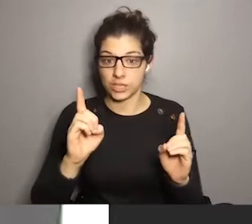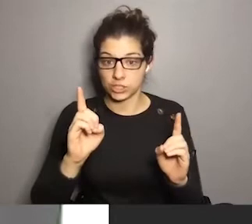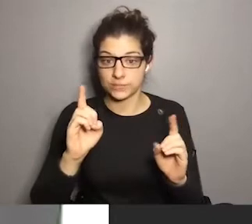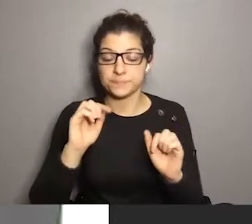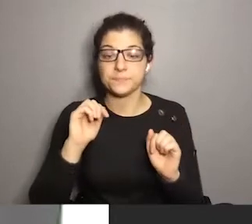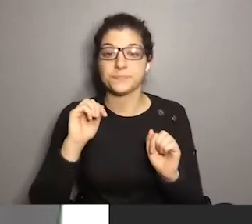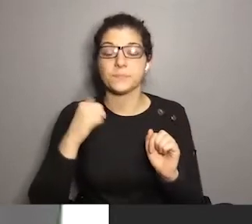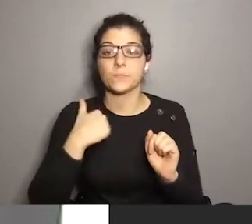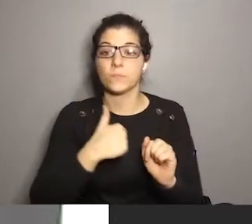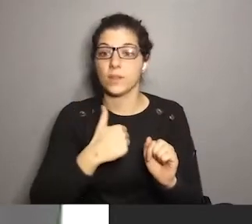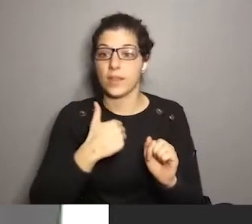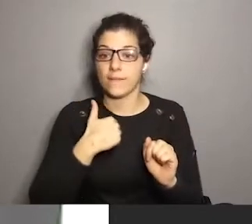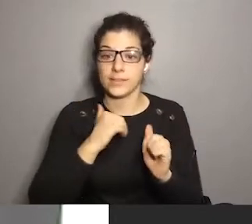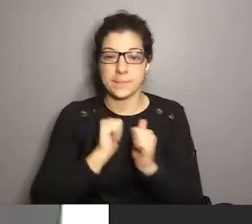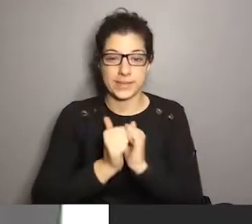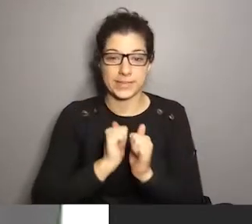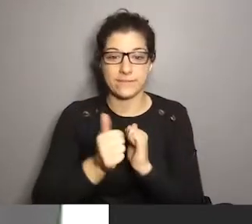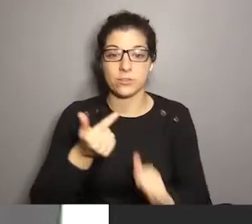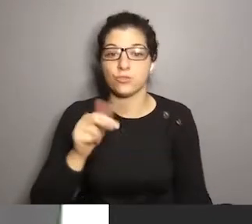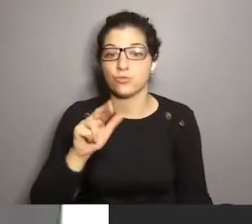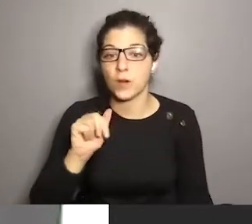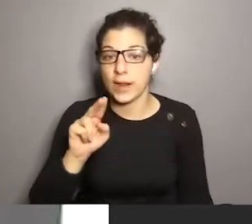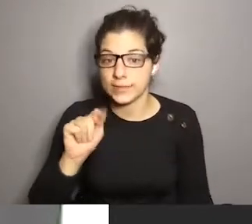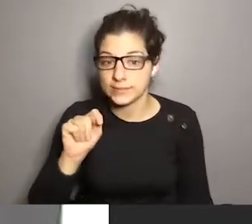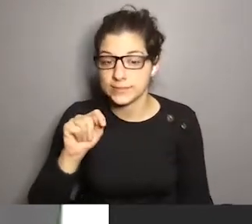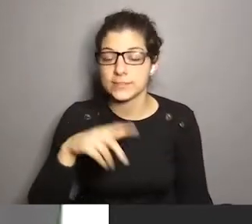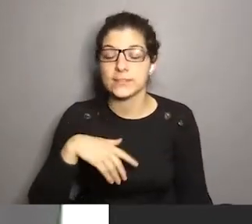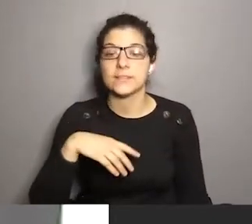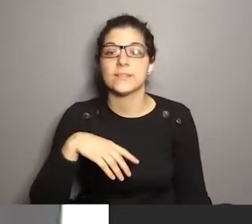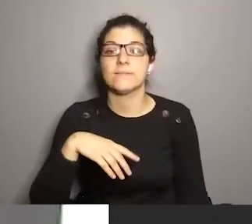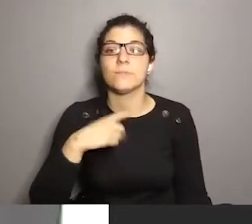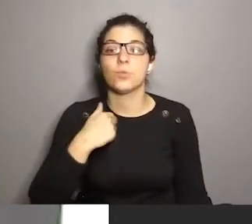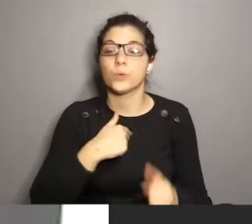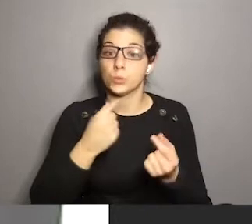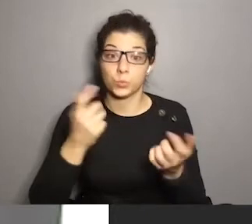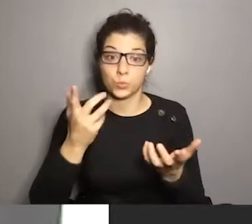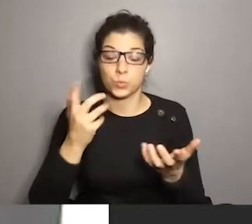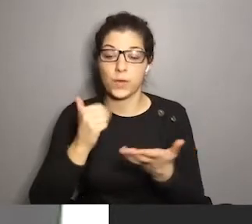We have a competitive grant and what we do is we help to bring